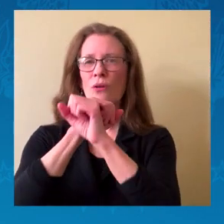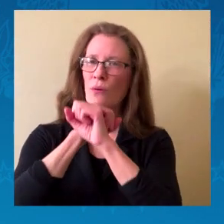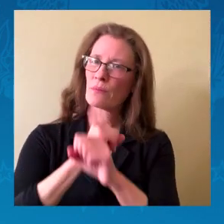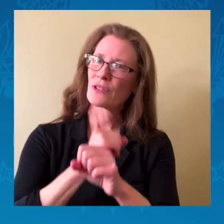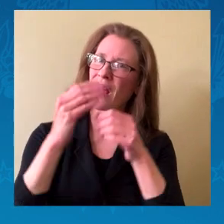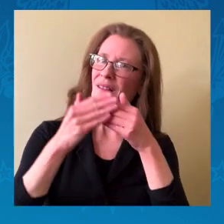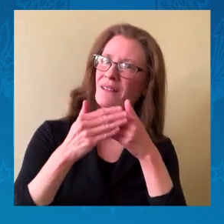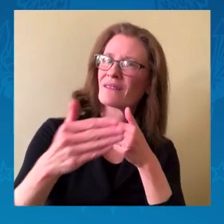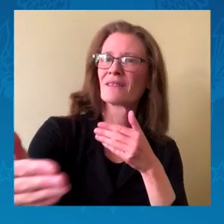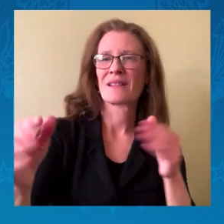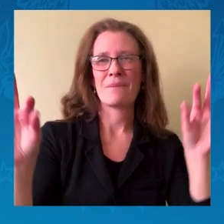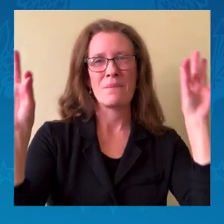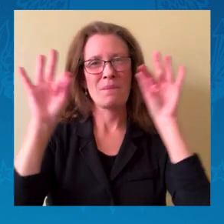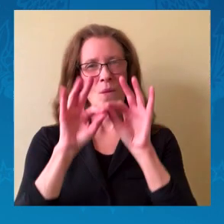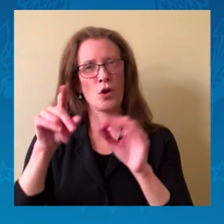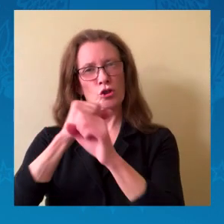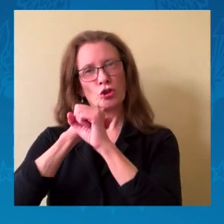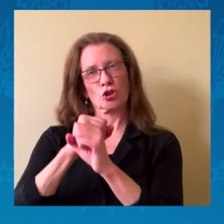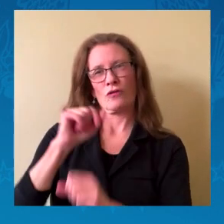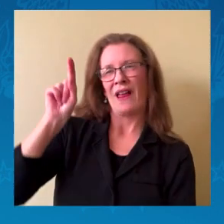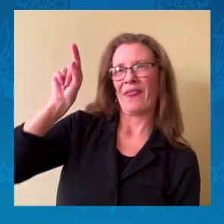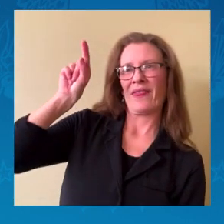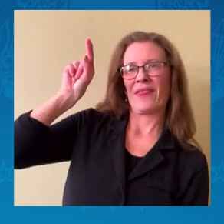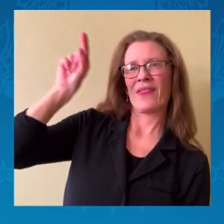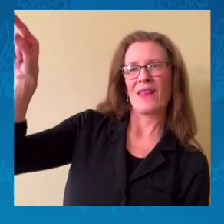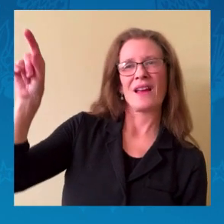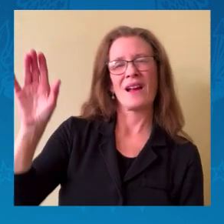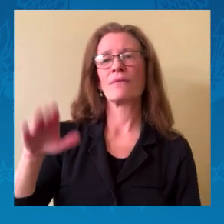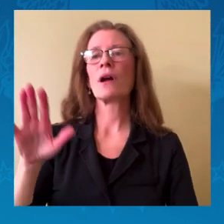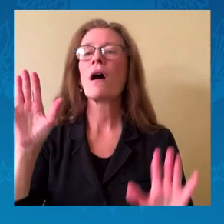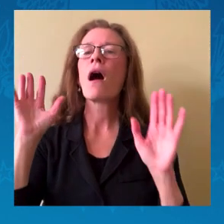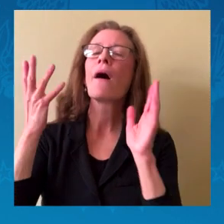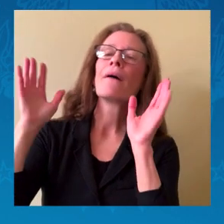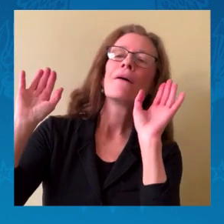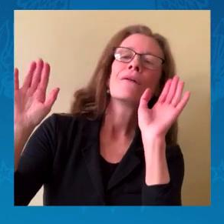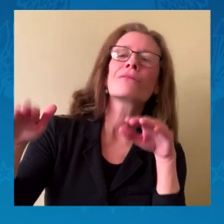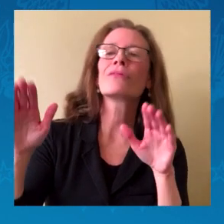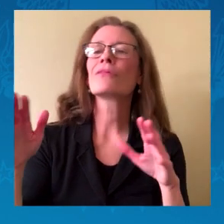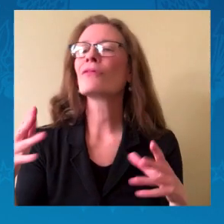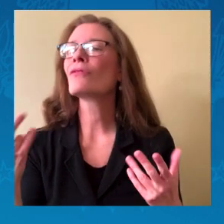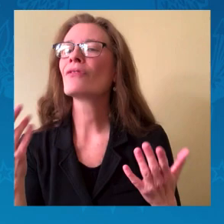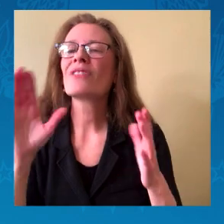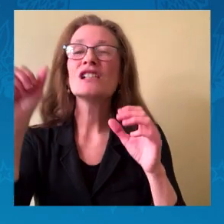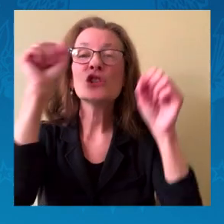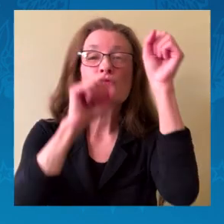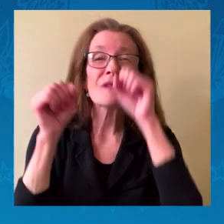do not undermine strategic stability between nations. It also means working very closely